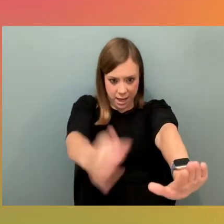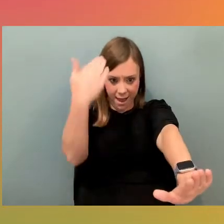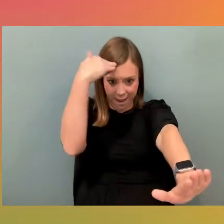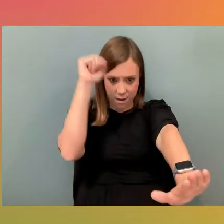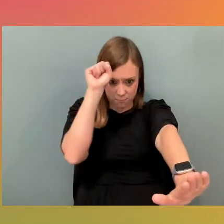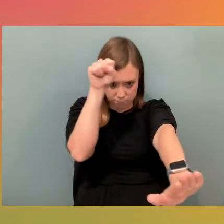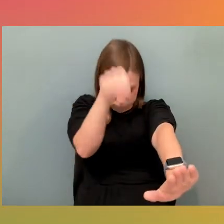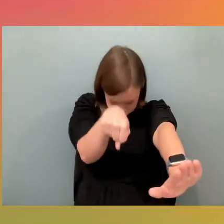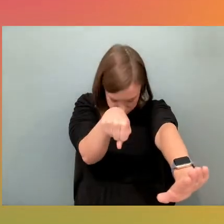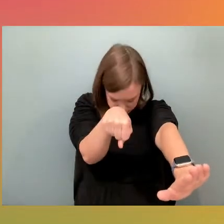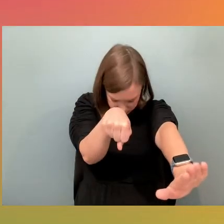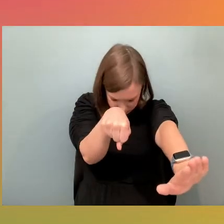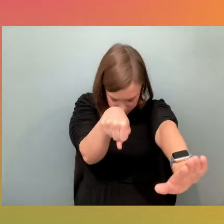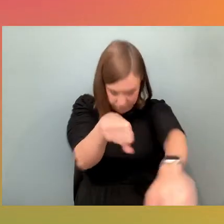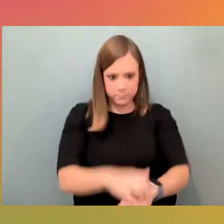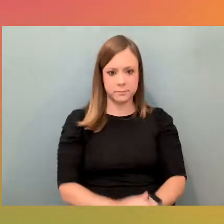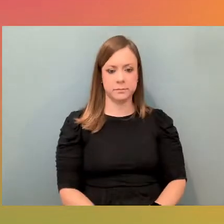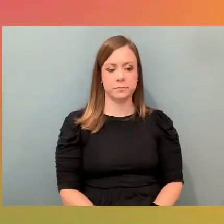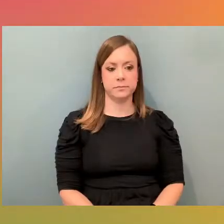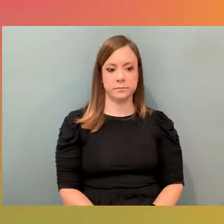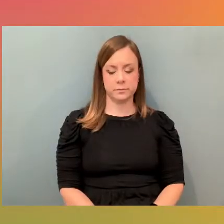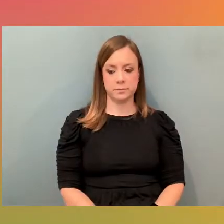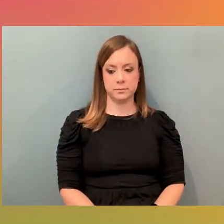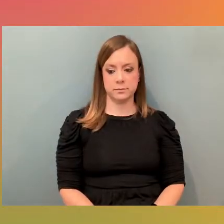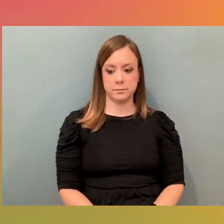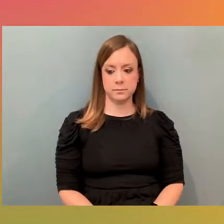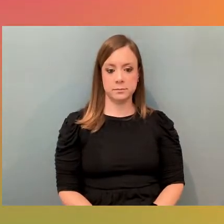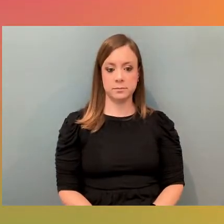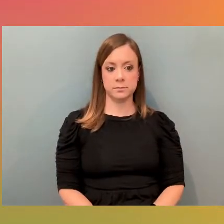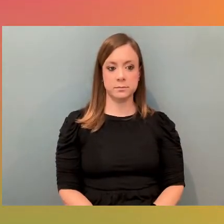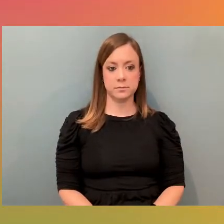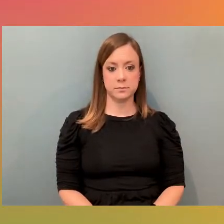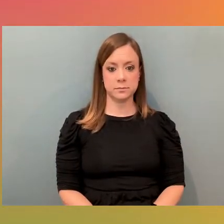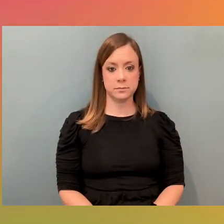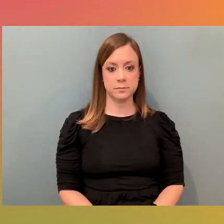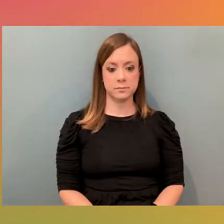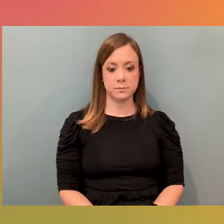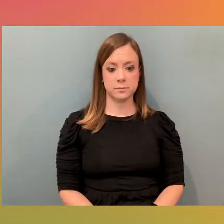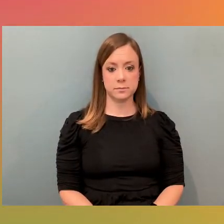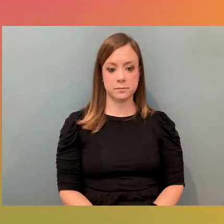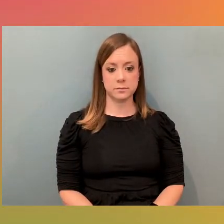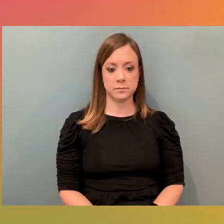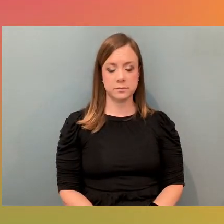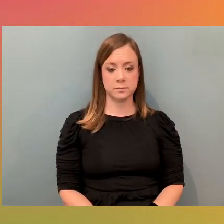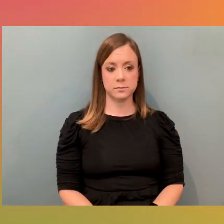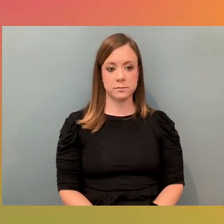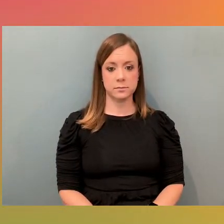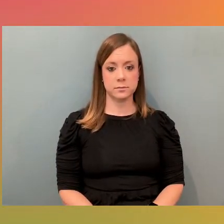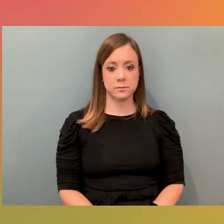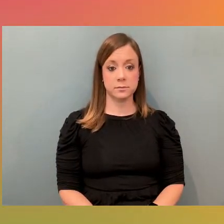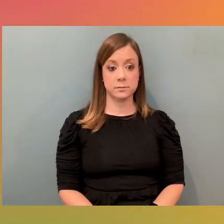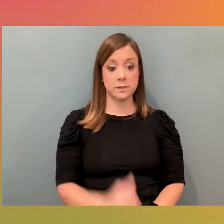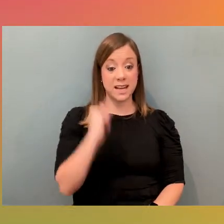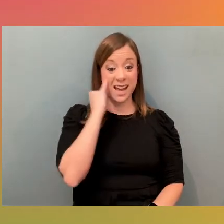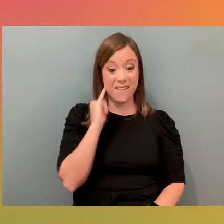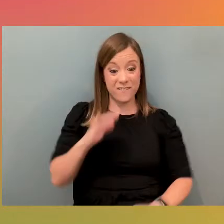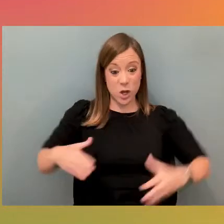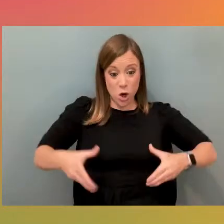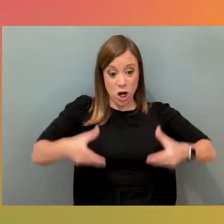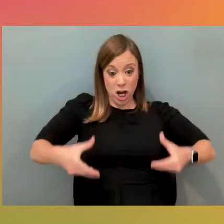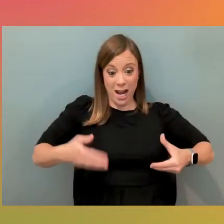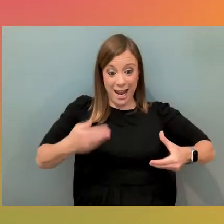SEND YOUR ARMS FORWARD, REST